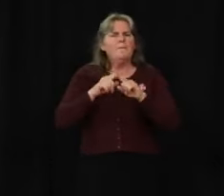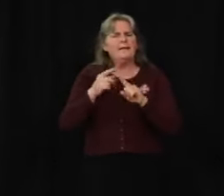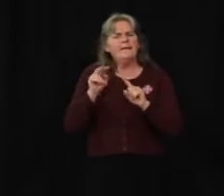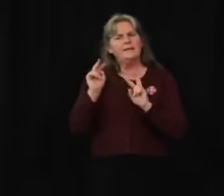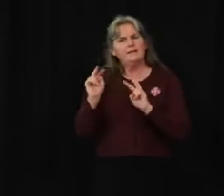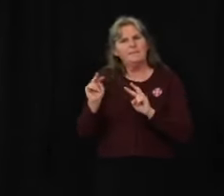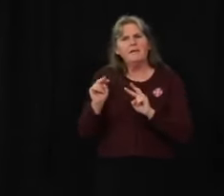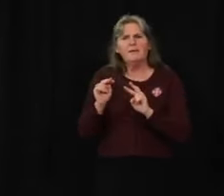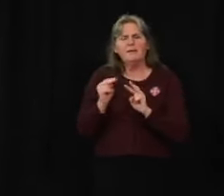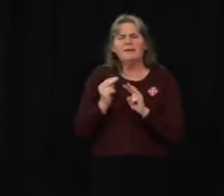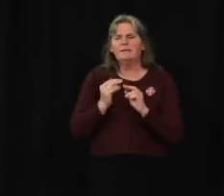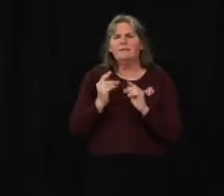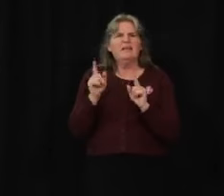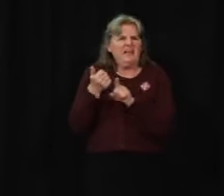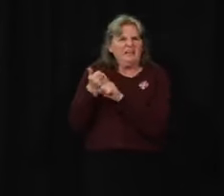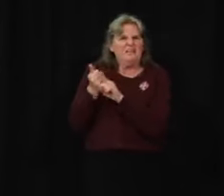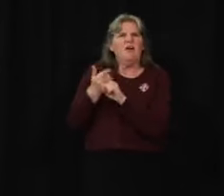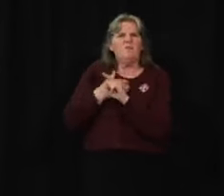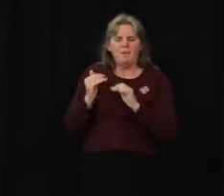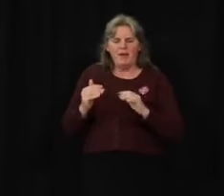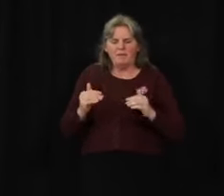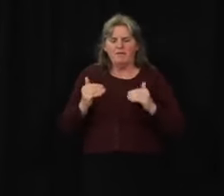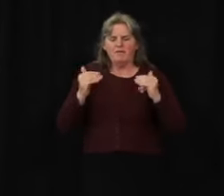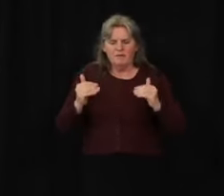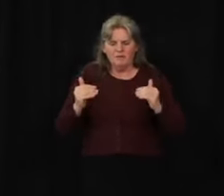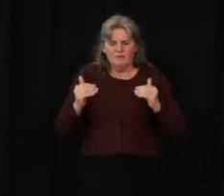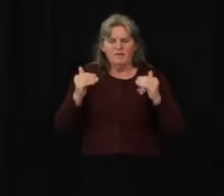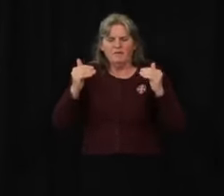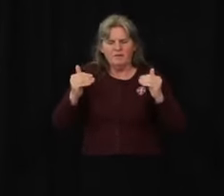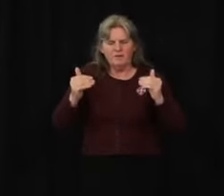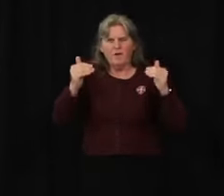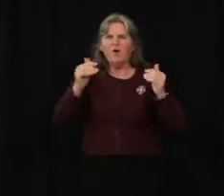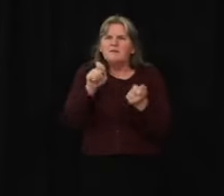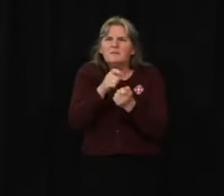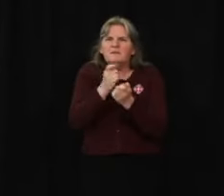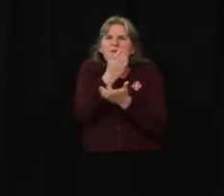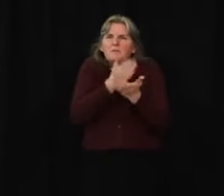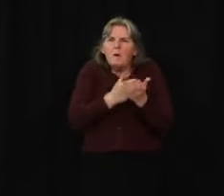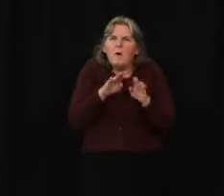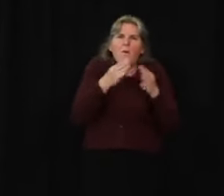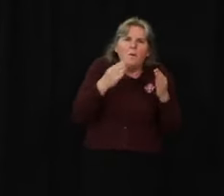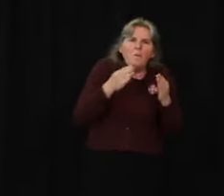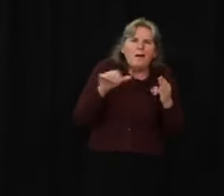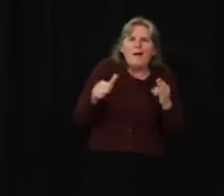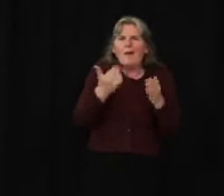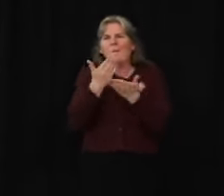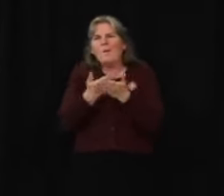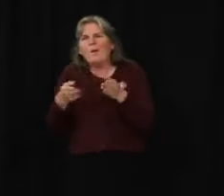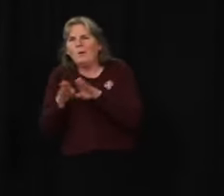Also the covid19info@gov.yk.ca,